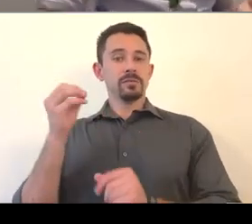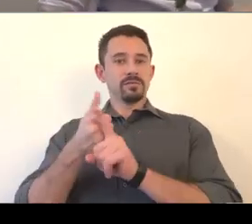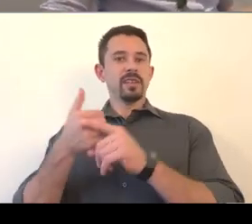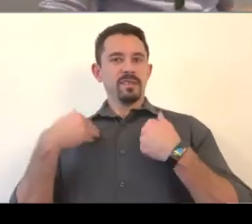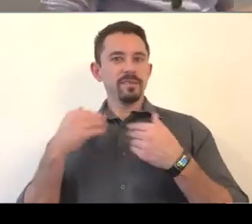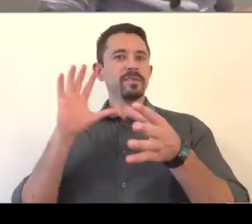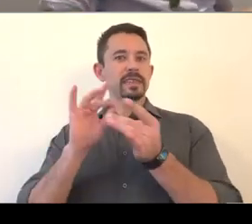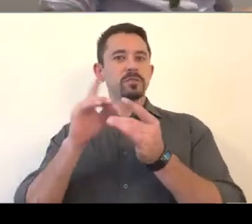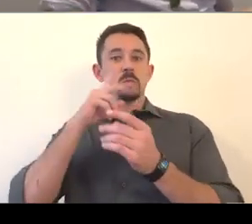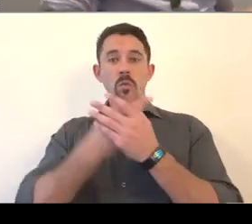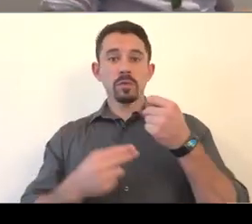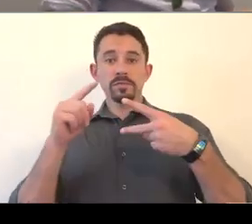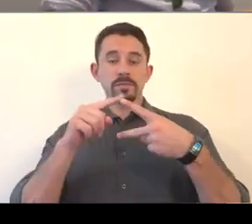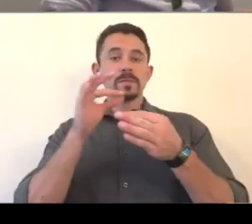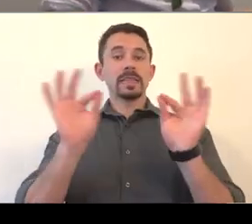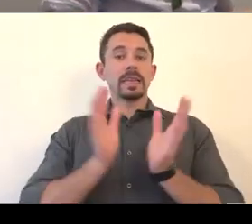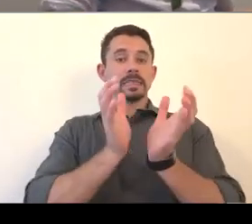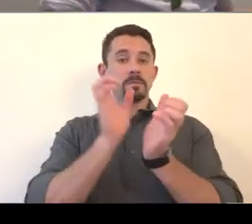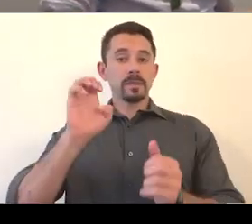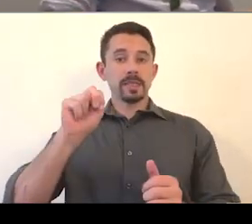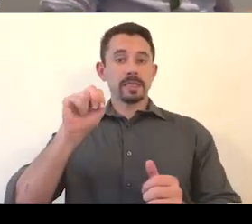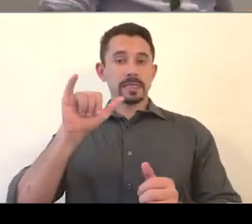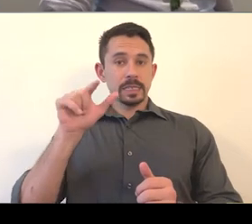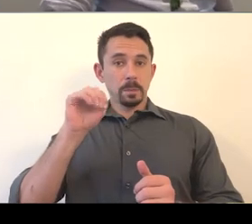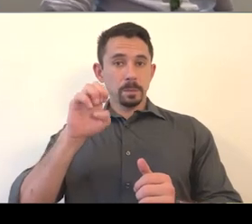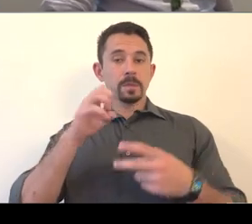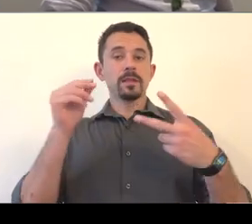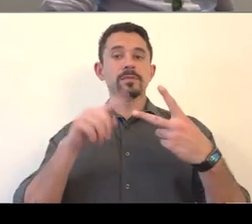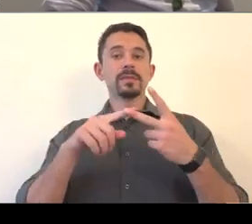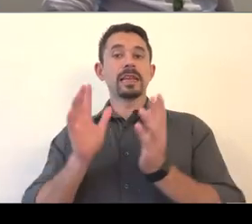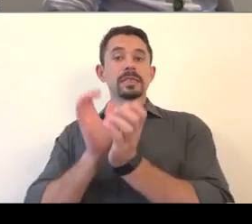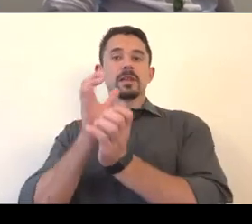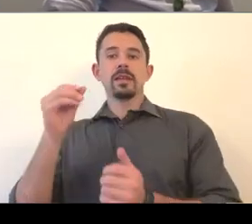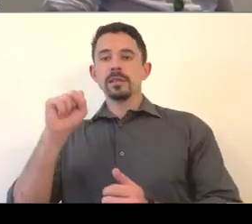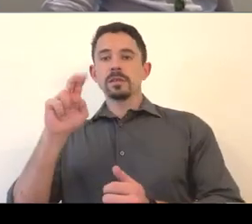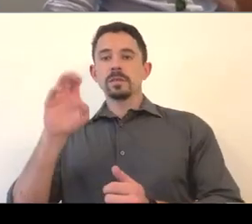so this means 54-O has affinity for both free enzyme and enzyme-substrate complex and that